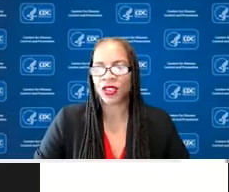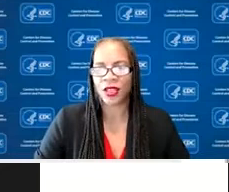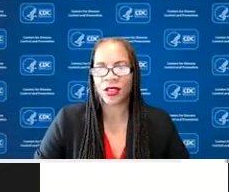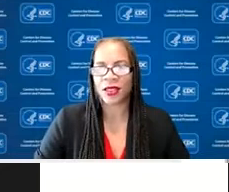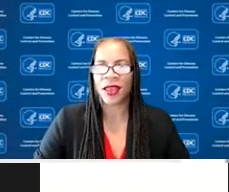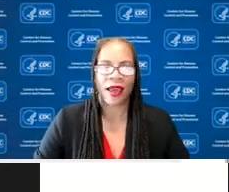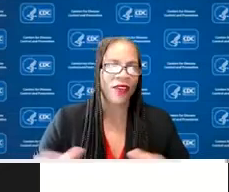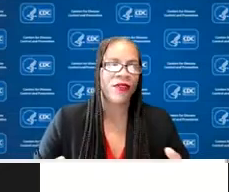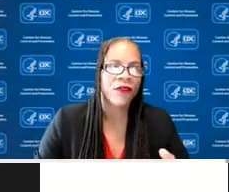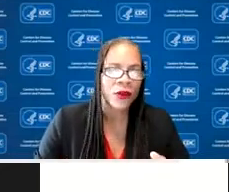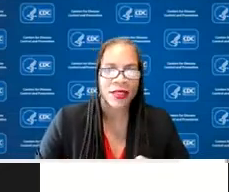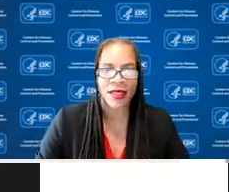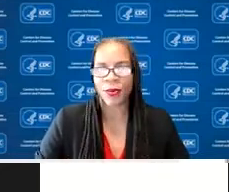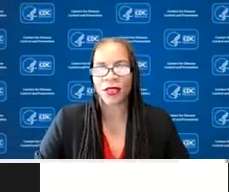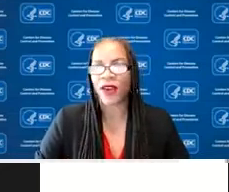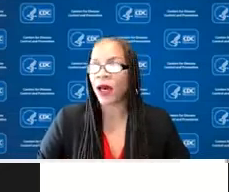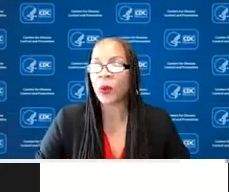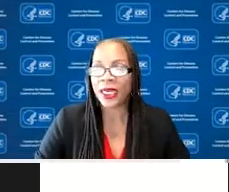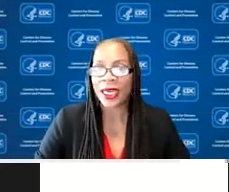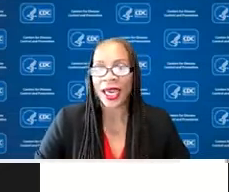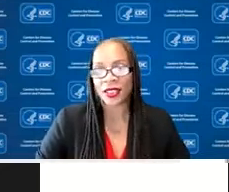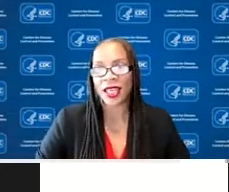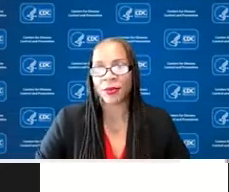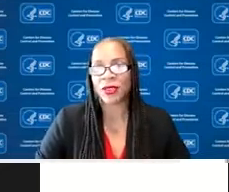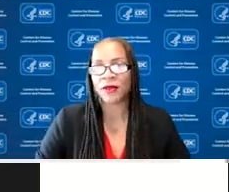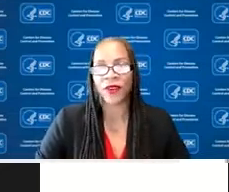changes. I’ve given you a few examples of how we had to adapt to the various